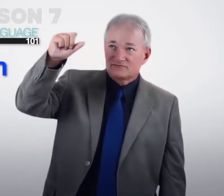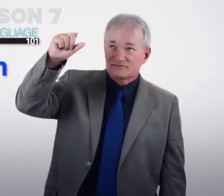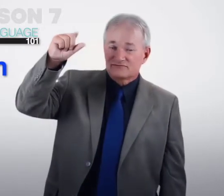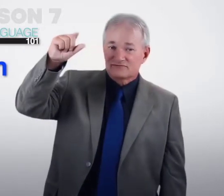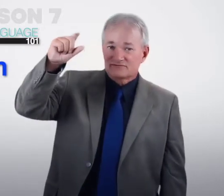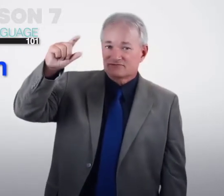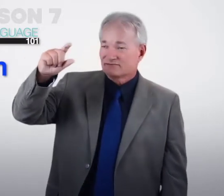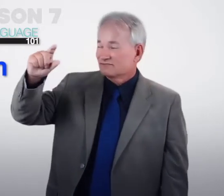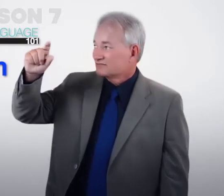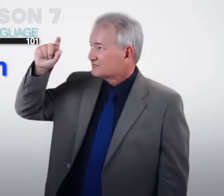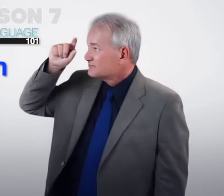Moon.